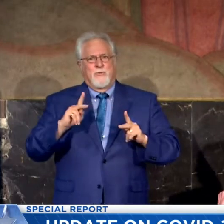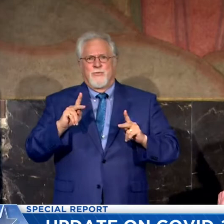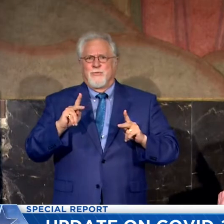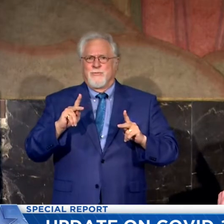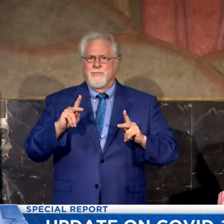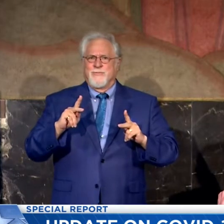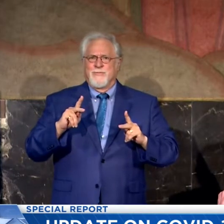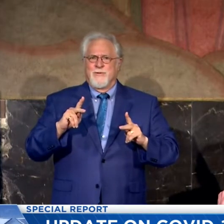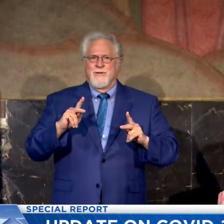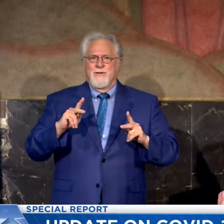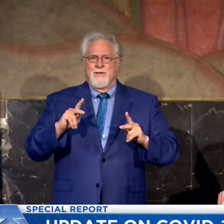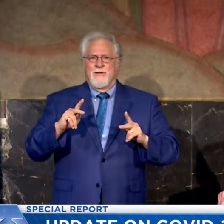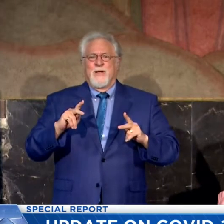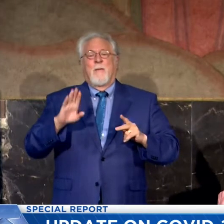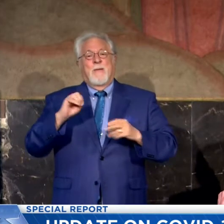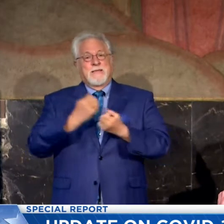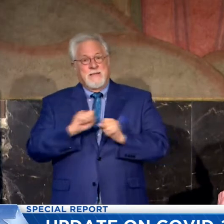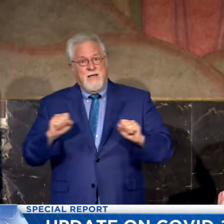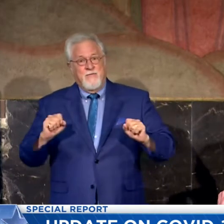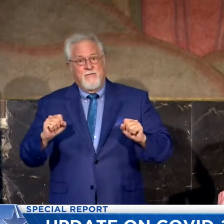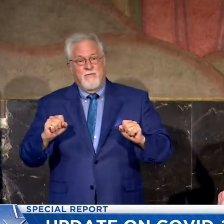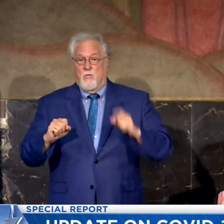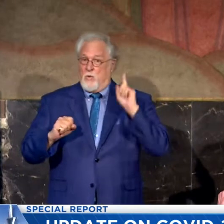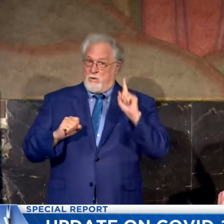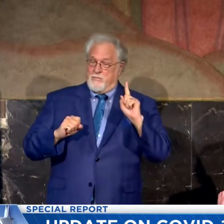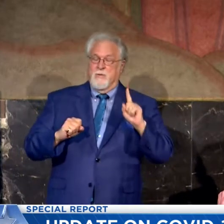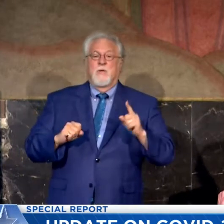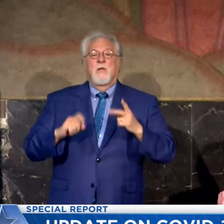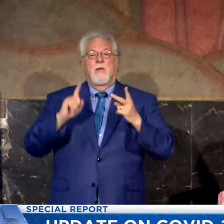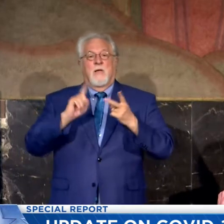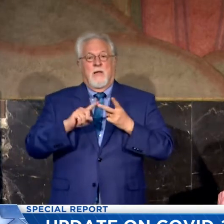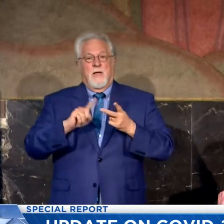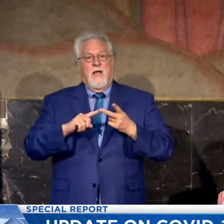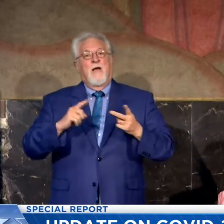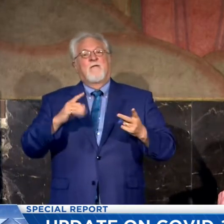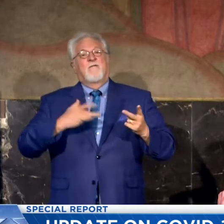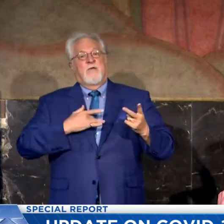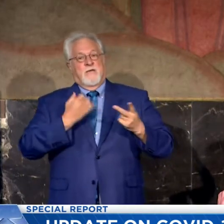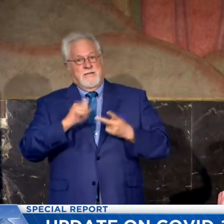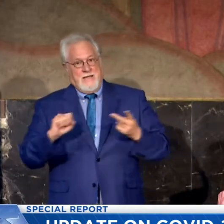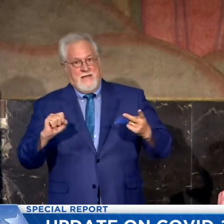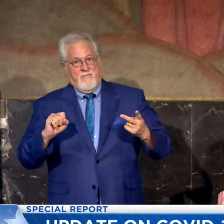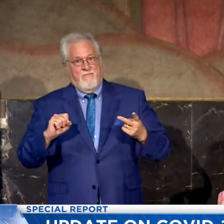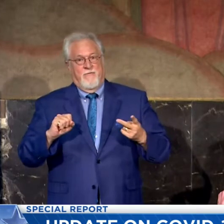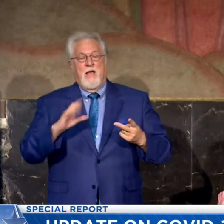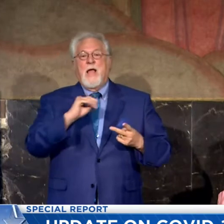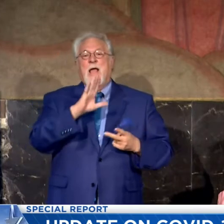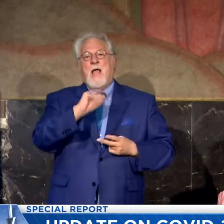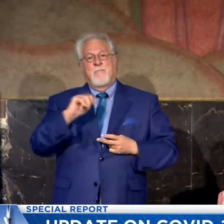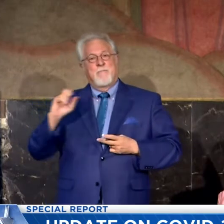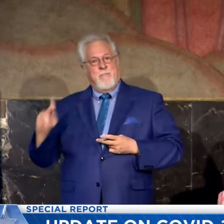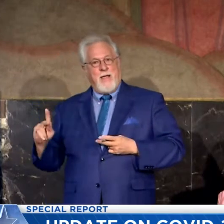I THINK THAT IS IMPORTANT, BECAUSE NEW ORLEANS, OBVIOUSLY, WANTS TO BE KNOWN AS A SAFE PLACE. THIS IS FOR PEOPLE TO ACTUALLY